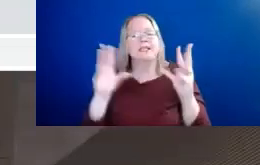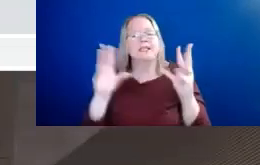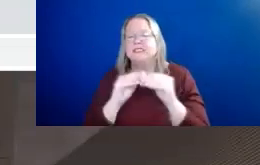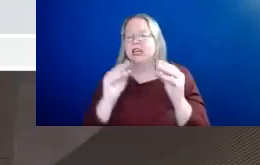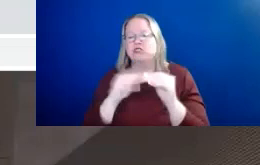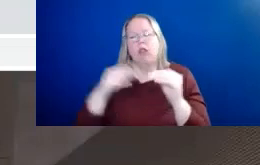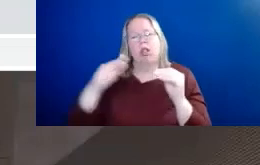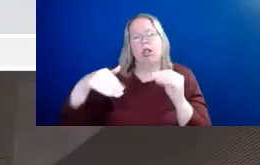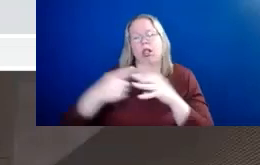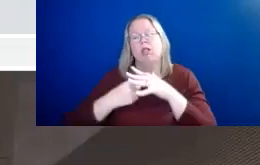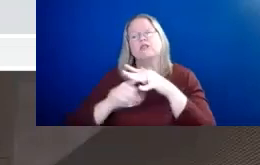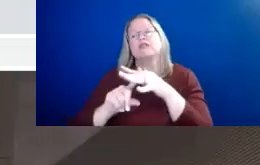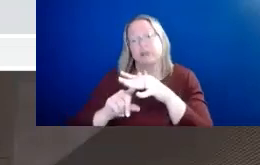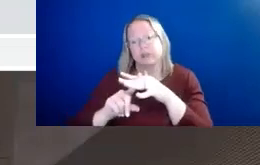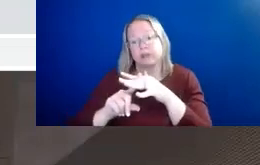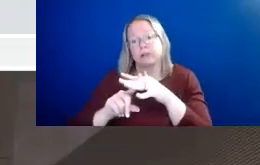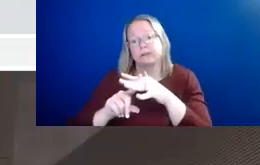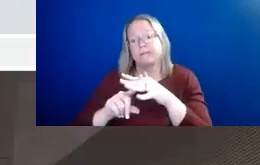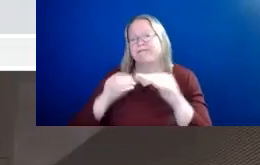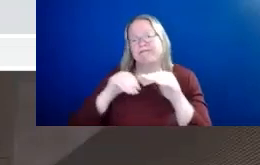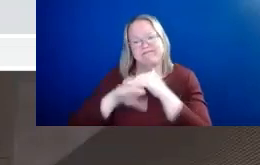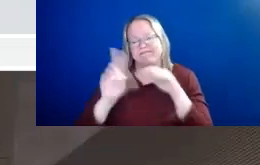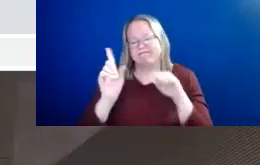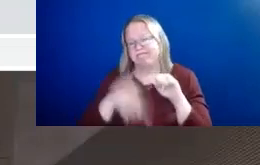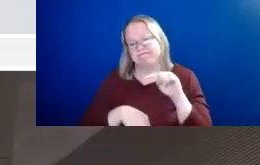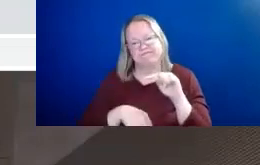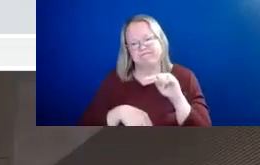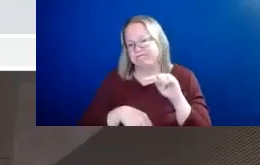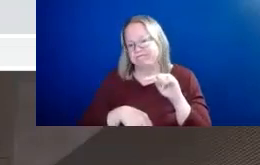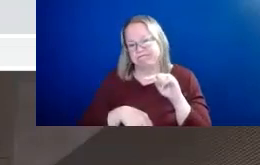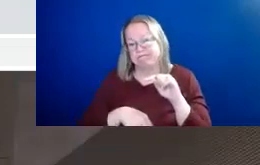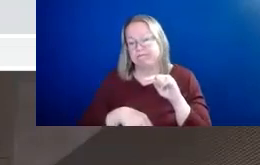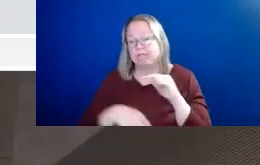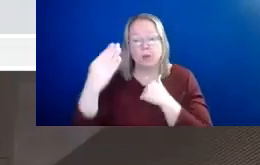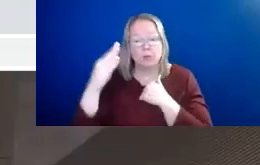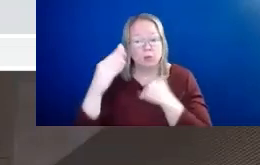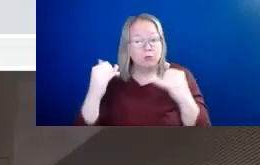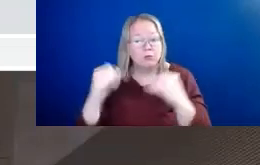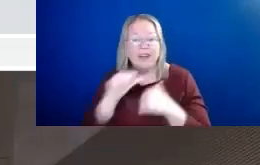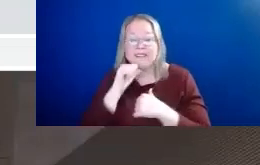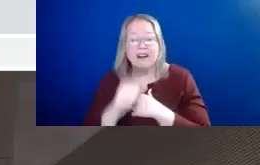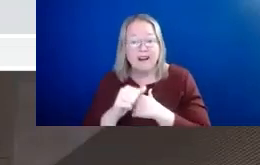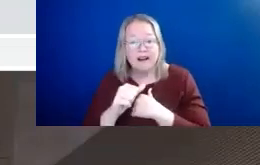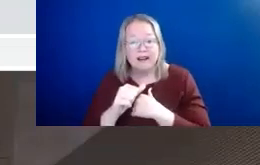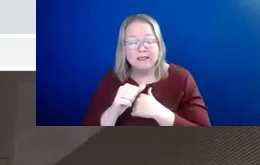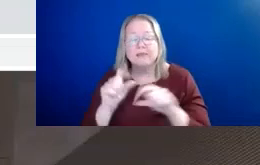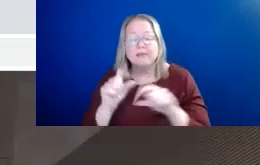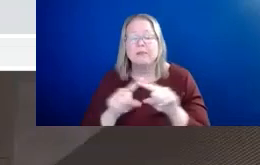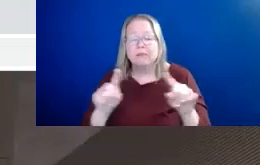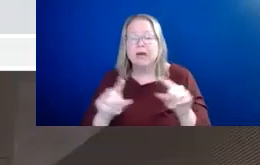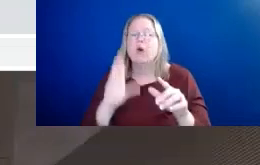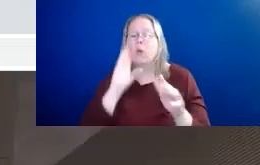12:30:06 yet so you will not be able to enter. 12:30:10 It will turn blue when you